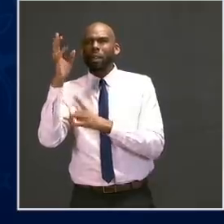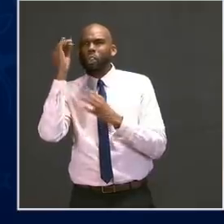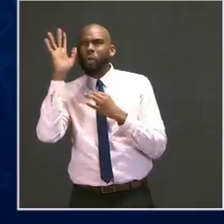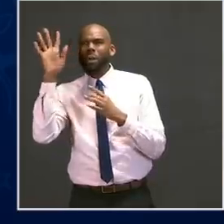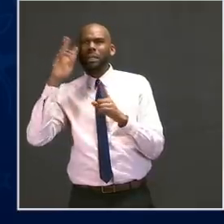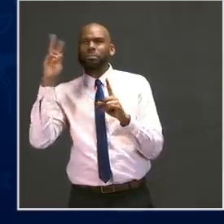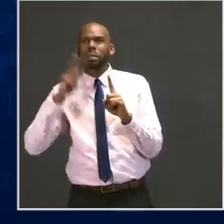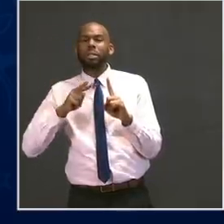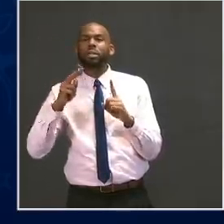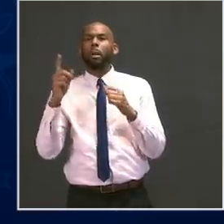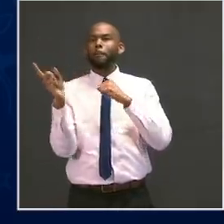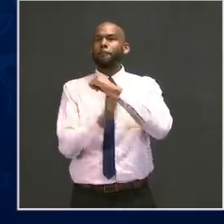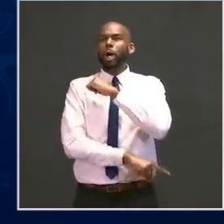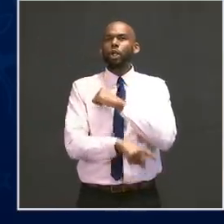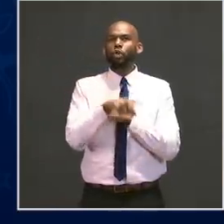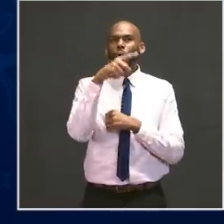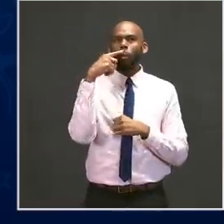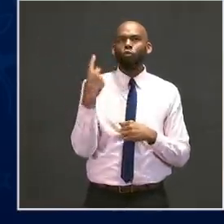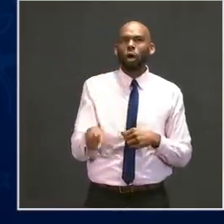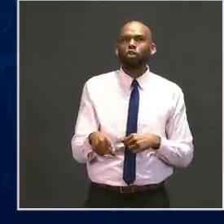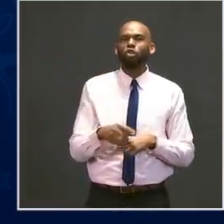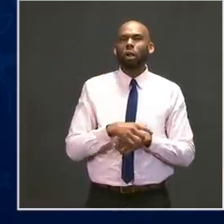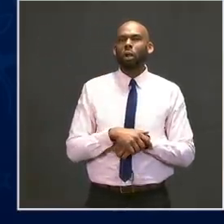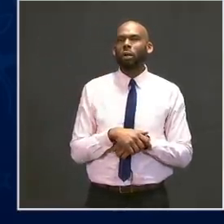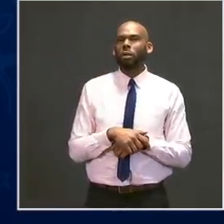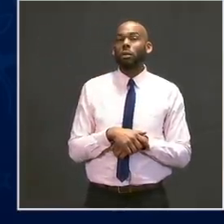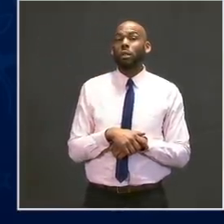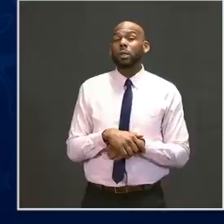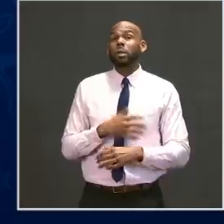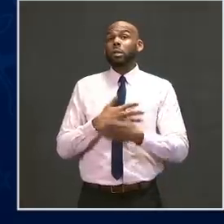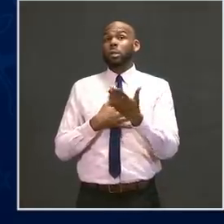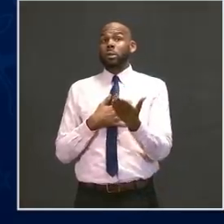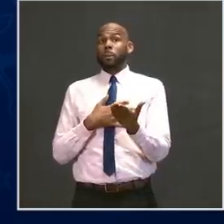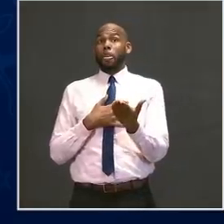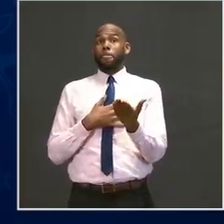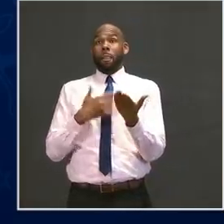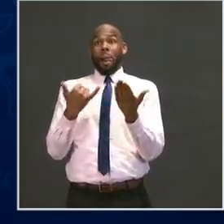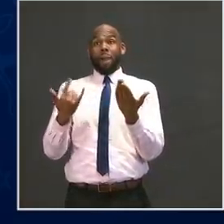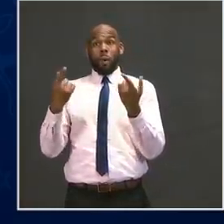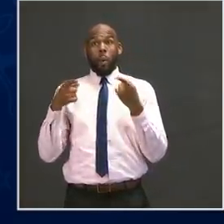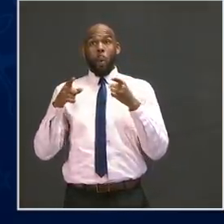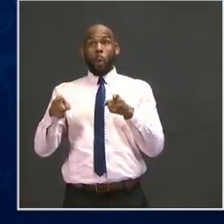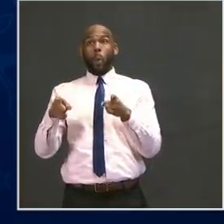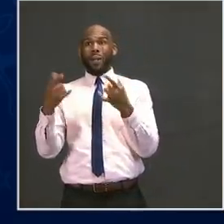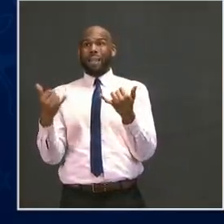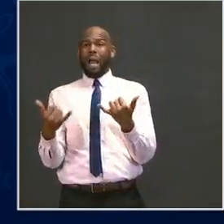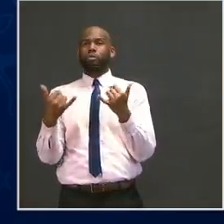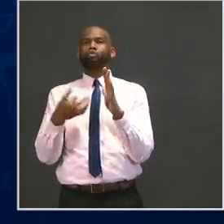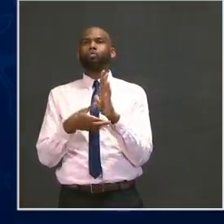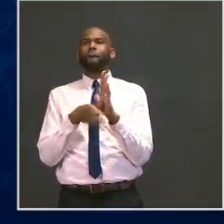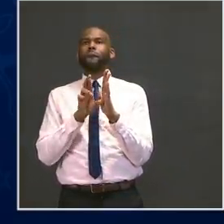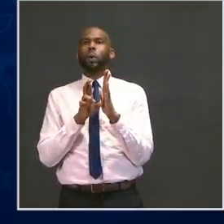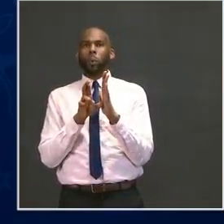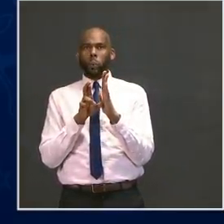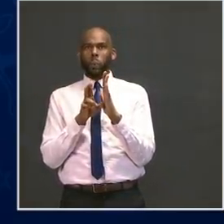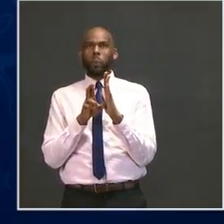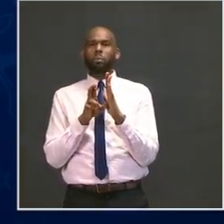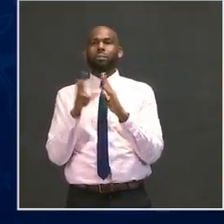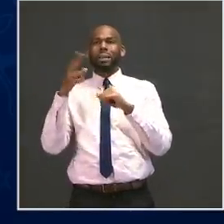for Navalny's arrest? Ms. Psaki: Well, there is an ongoing review that has been tasked to the national security team